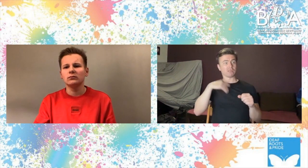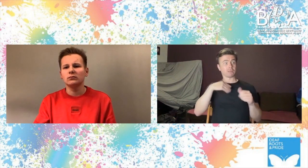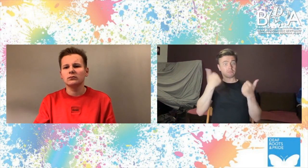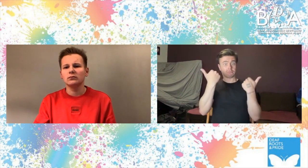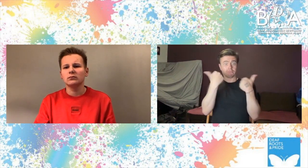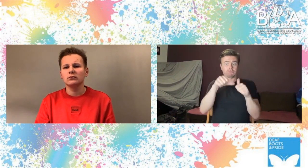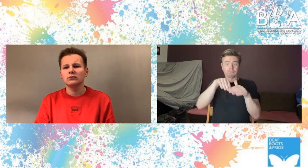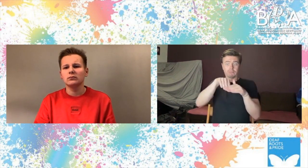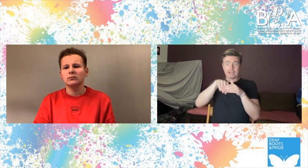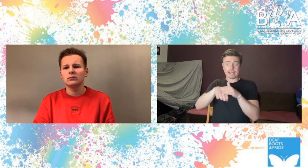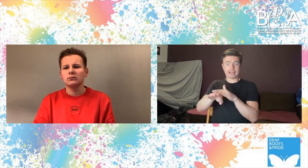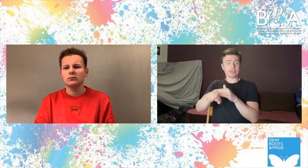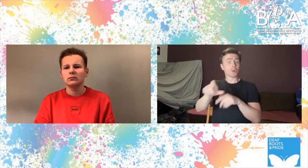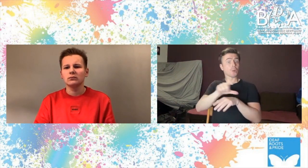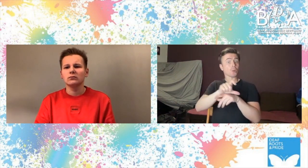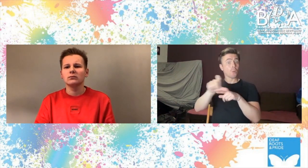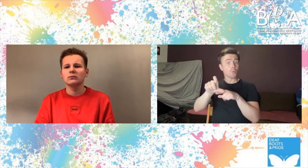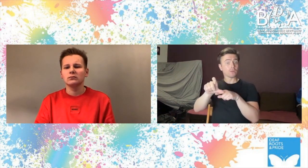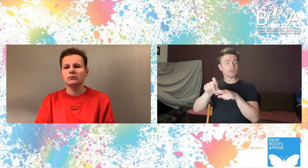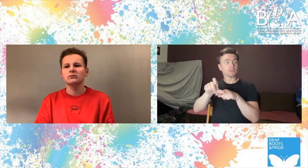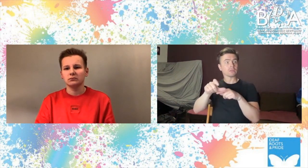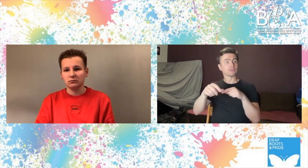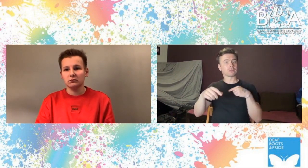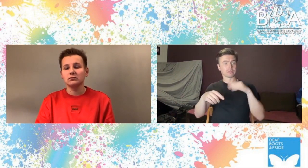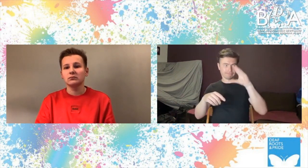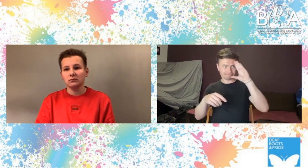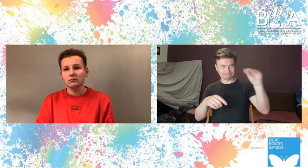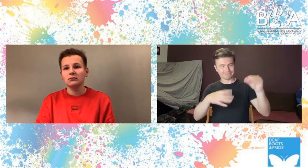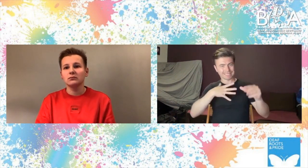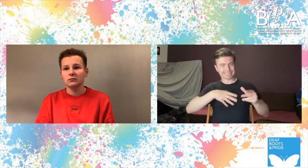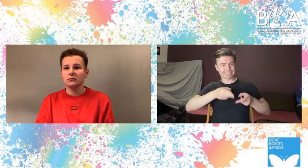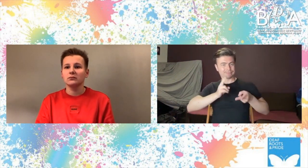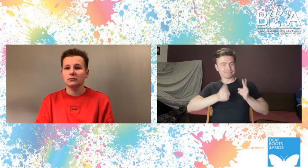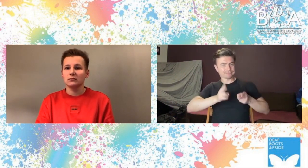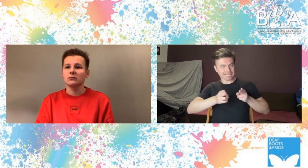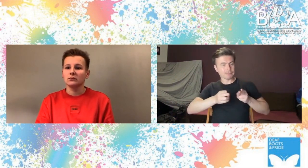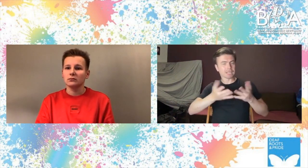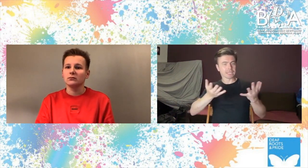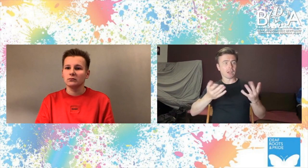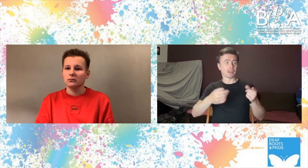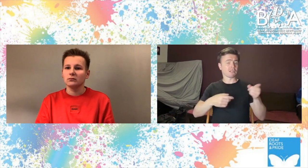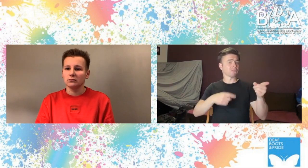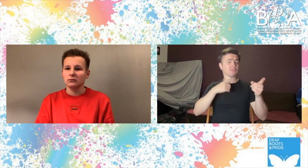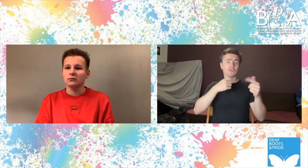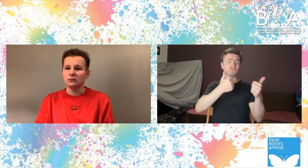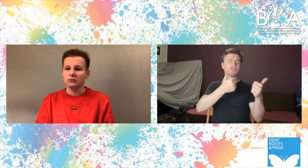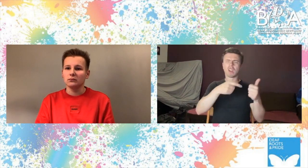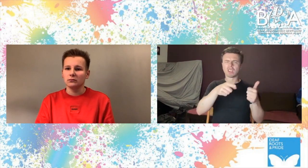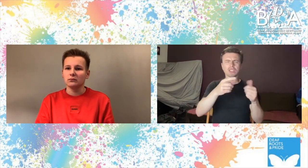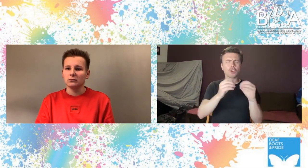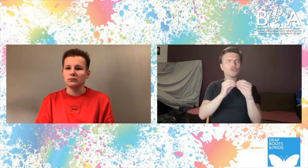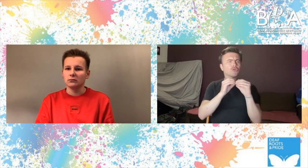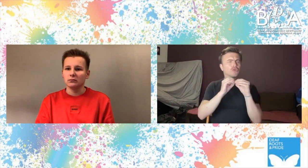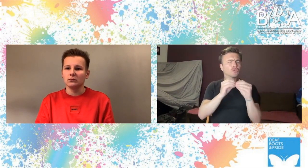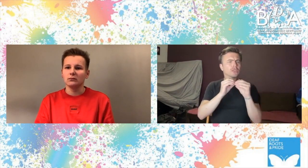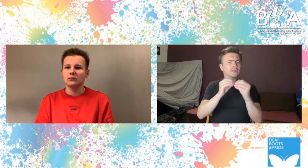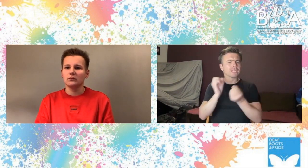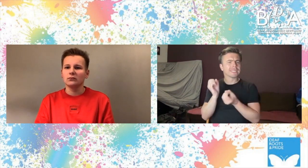I enrolled in the course and said I needed interpreters, the Disabled Student